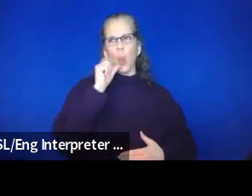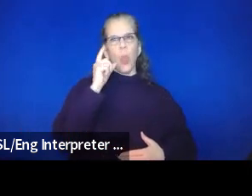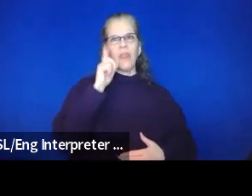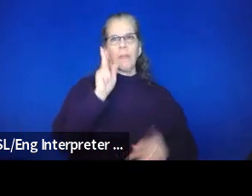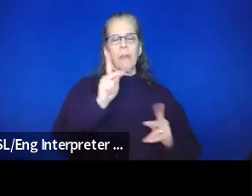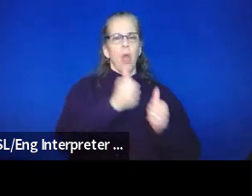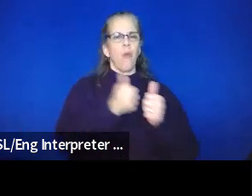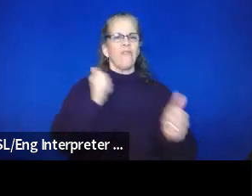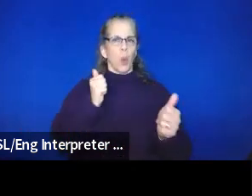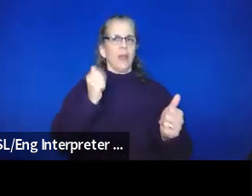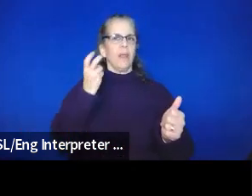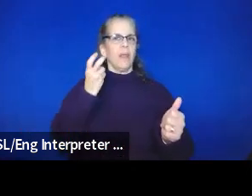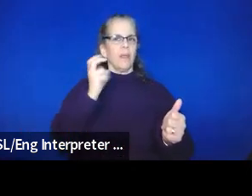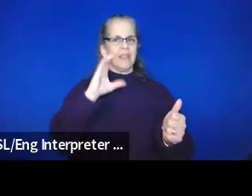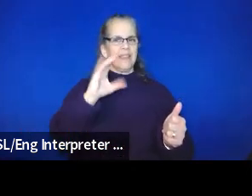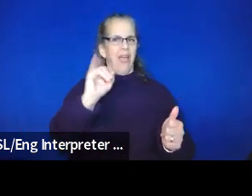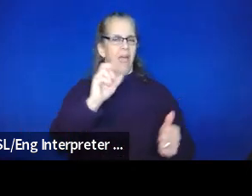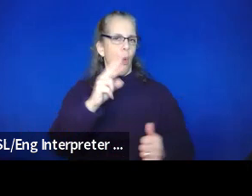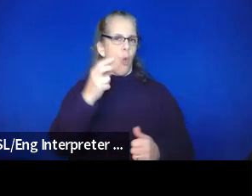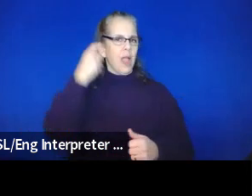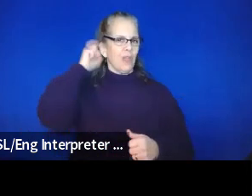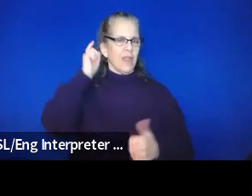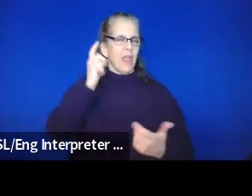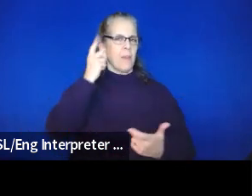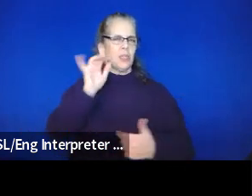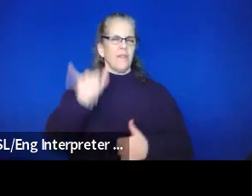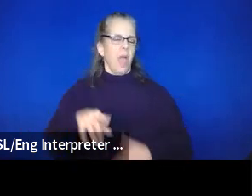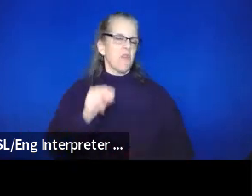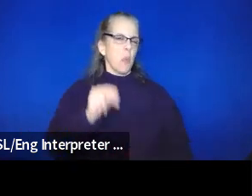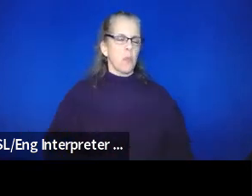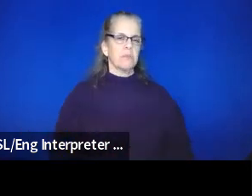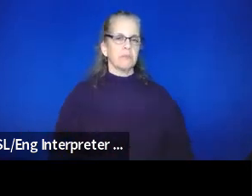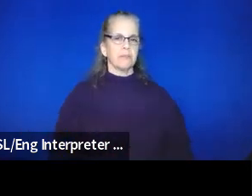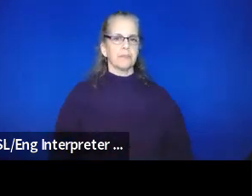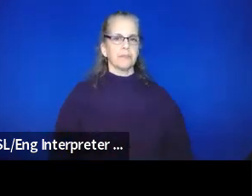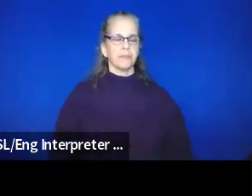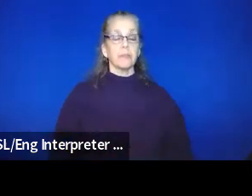And we got one question, it's more of a curiosity question, if you're